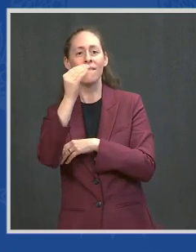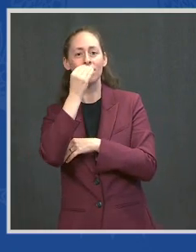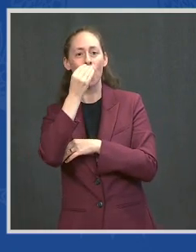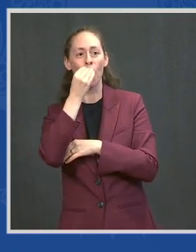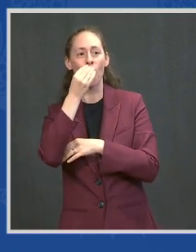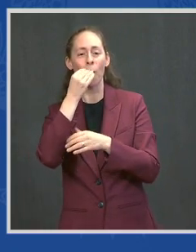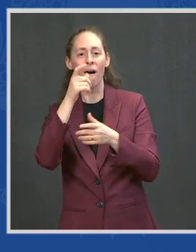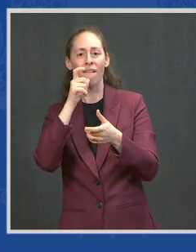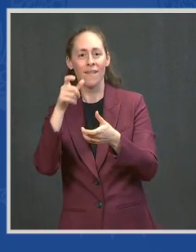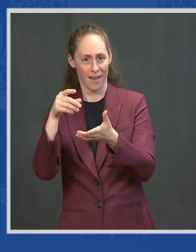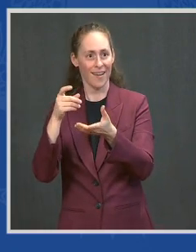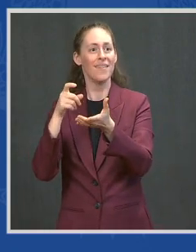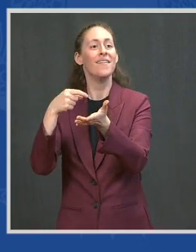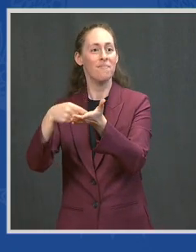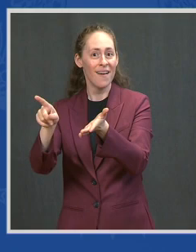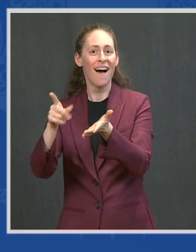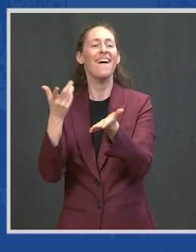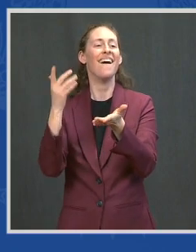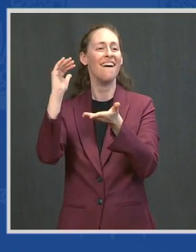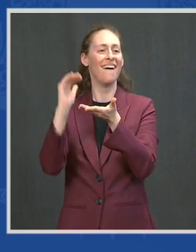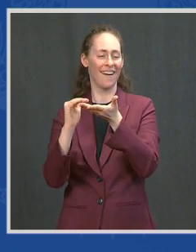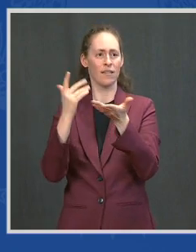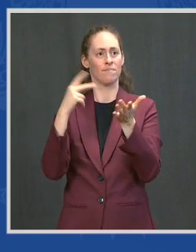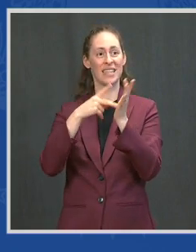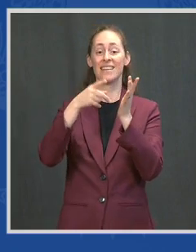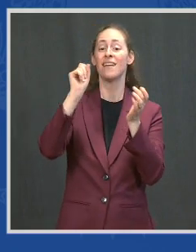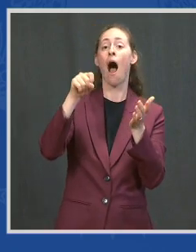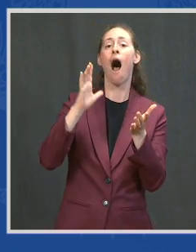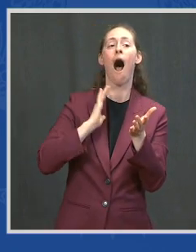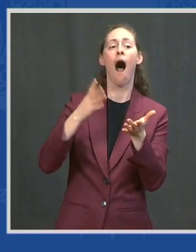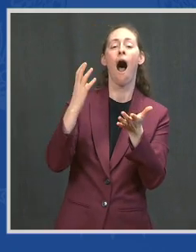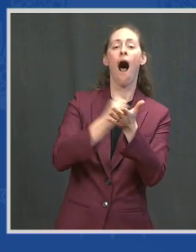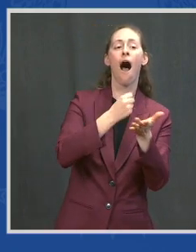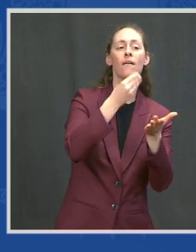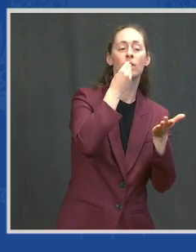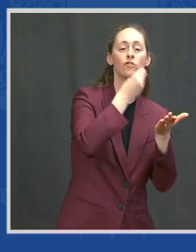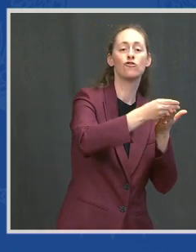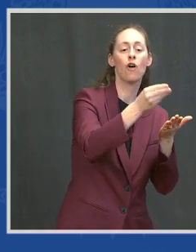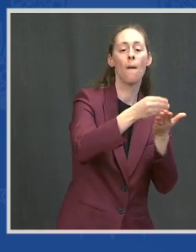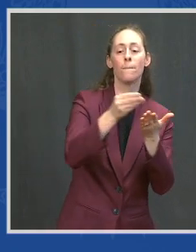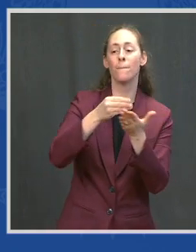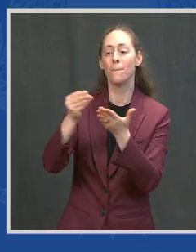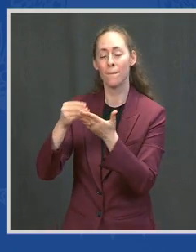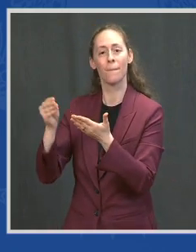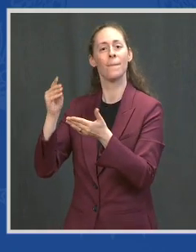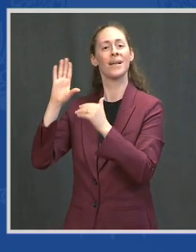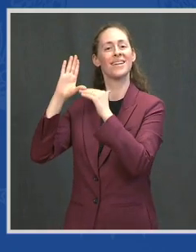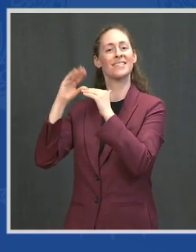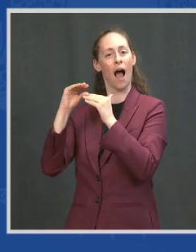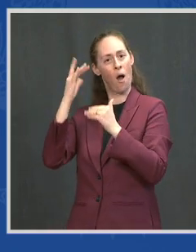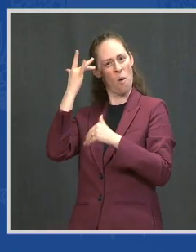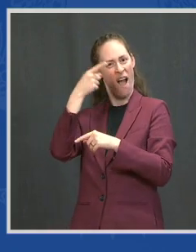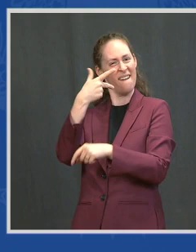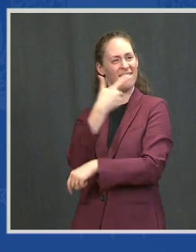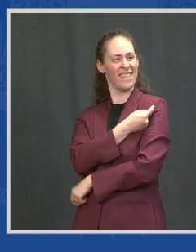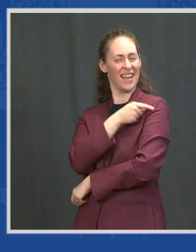they will get discounts to purchase goods in that store. Further, we're working with major sports leagues